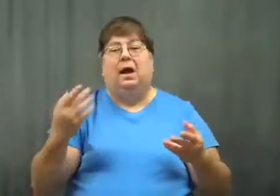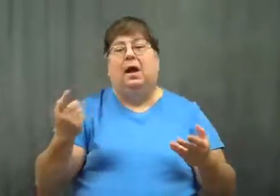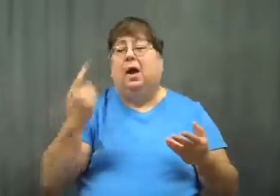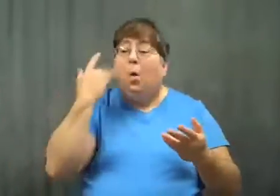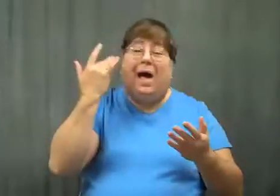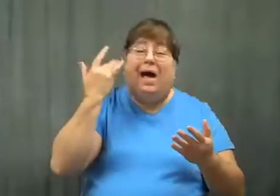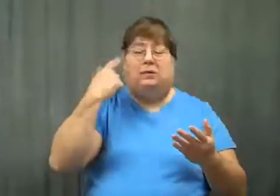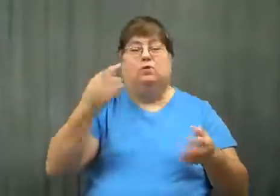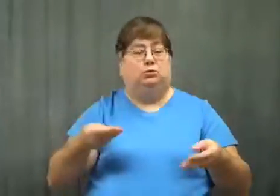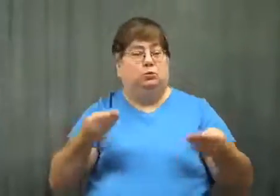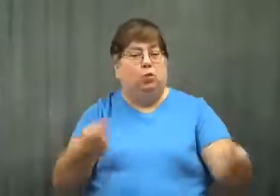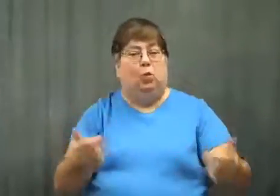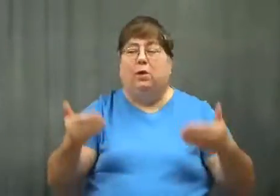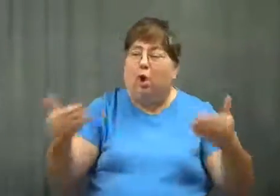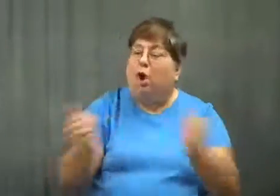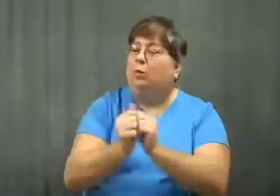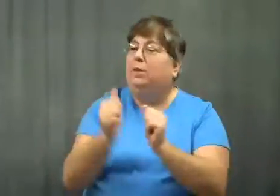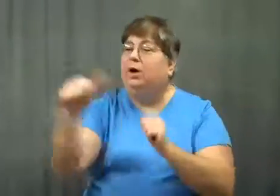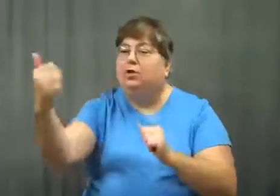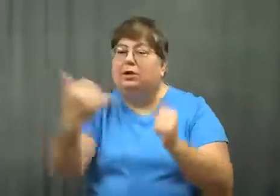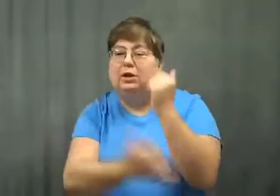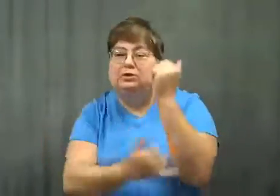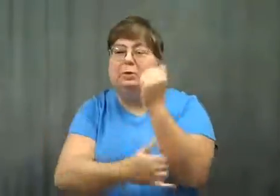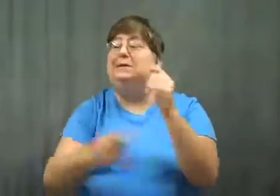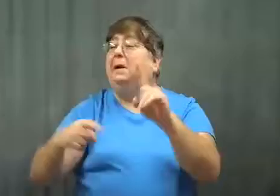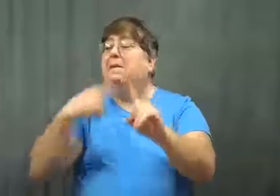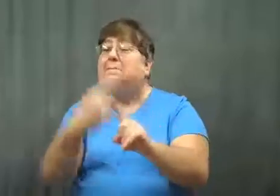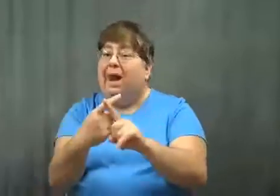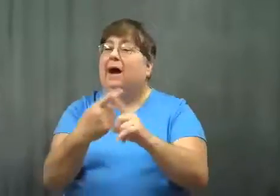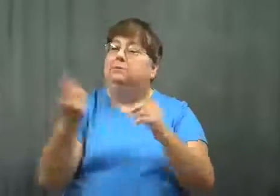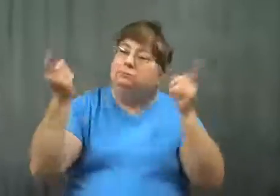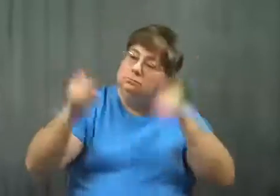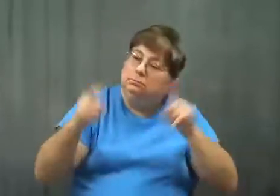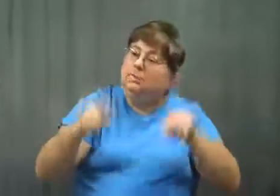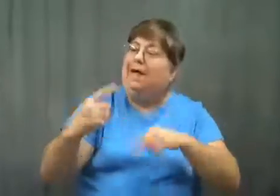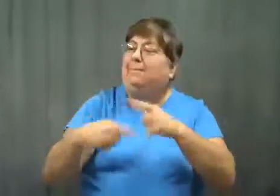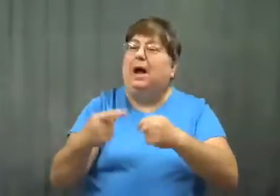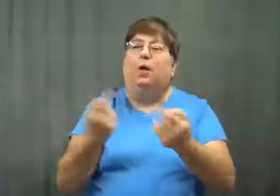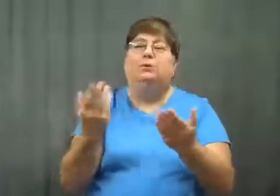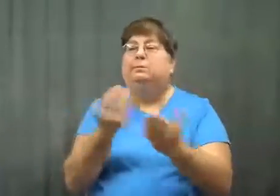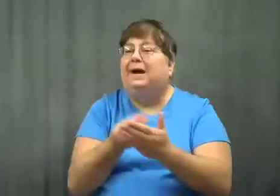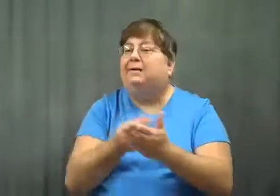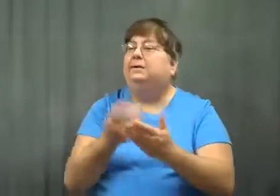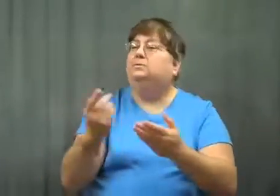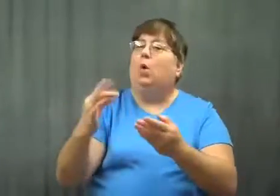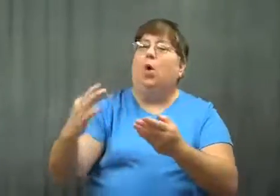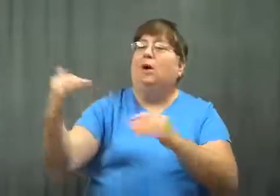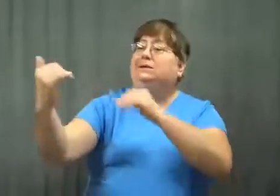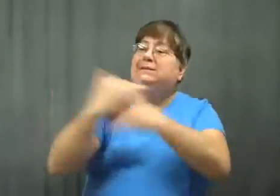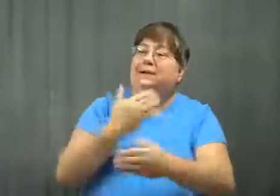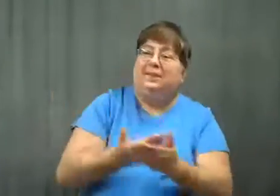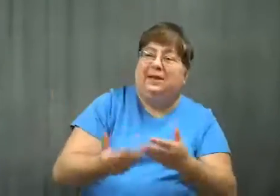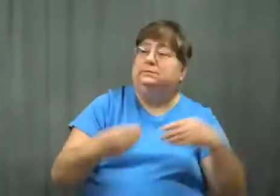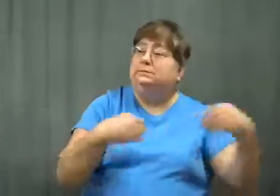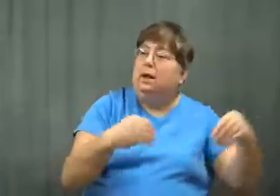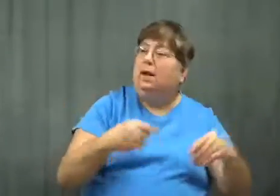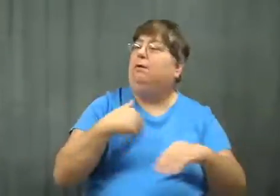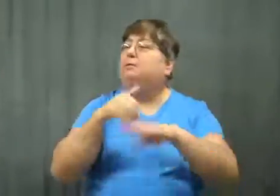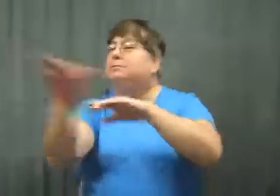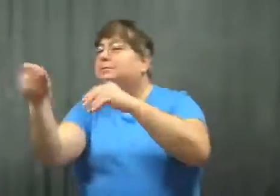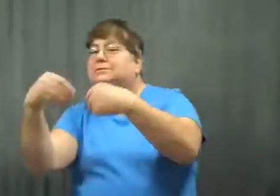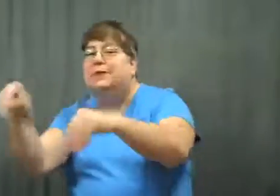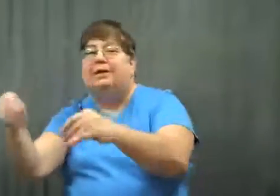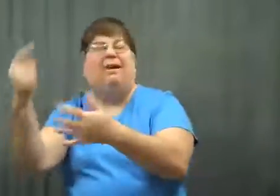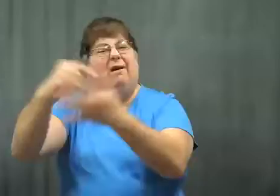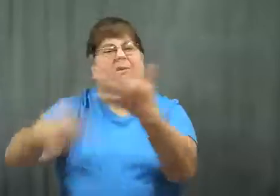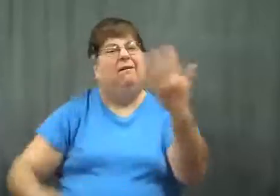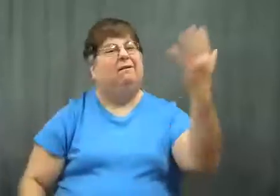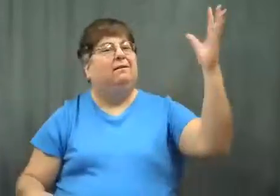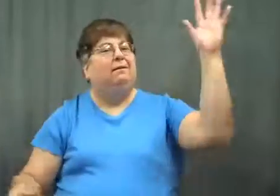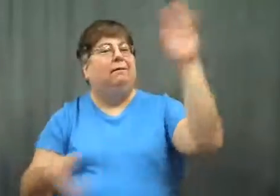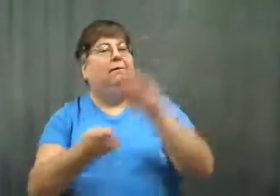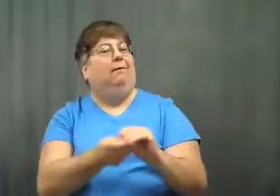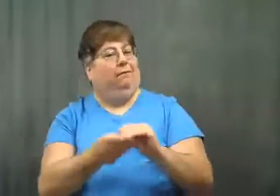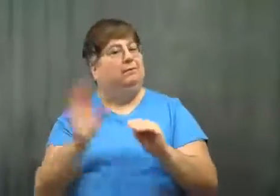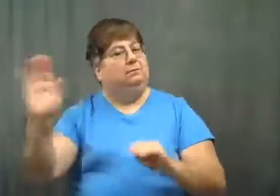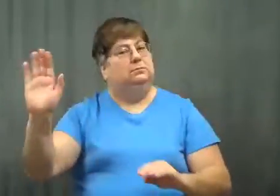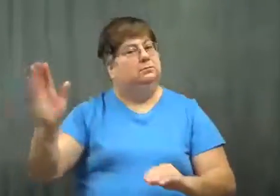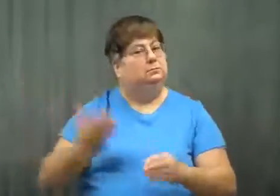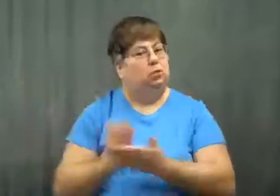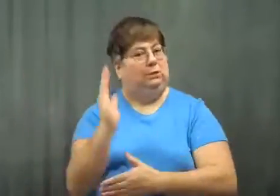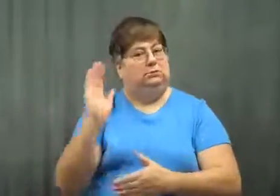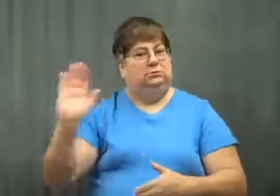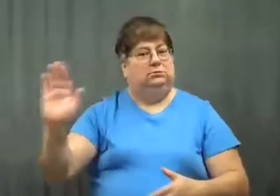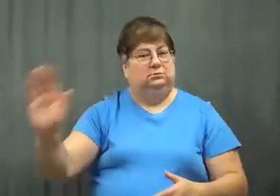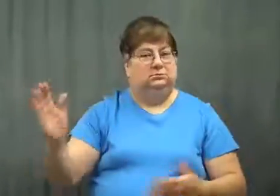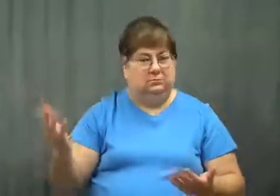to facilitate smooth relations with other countries and commerce.